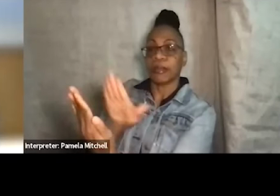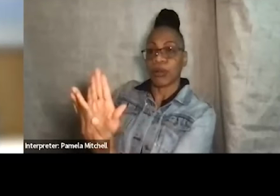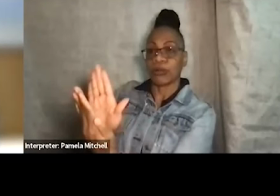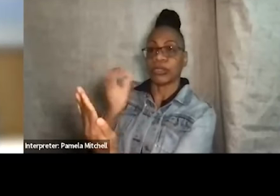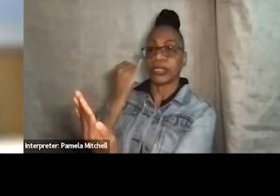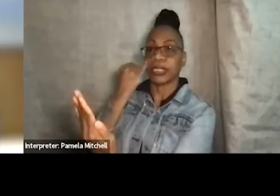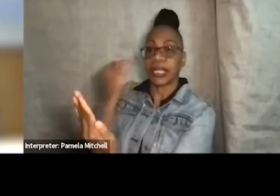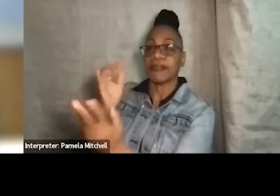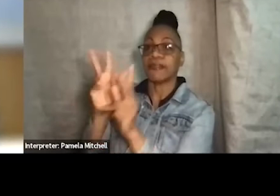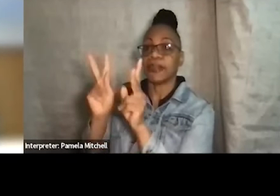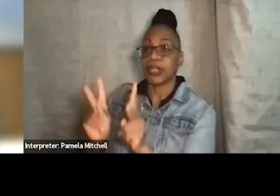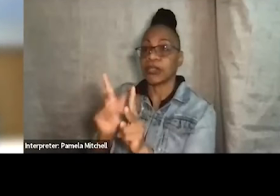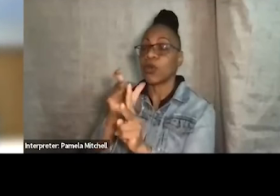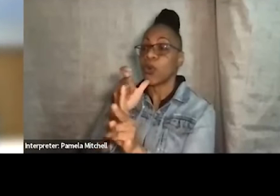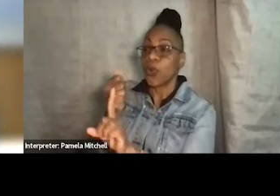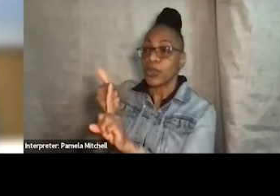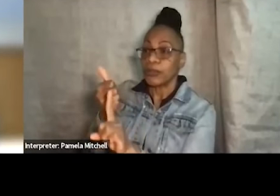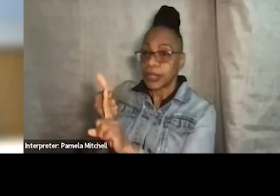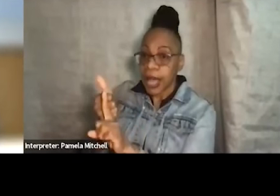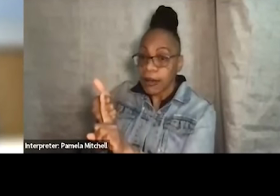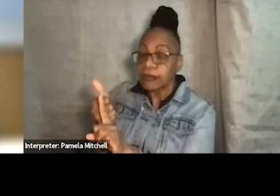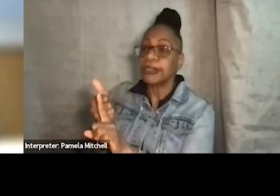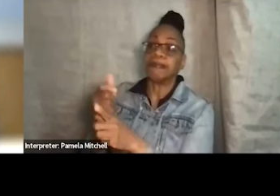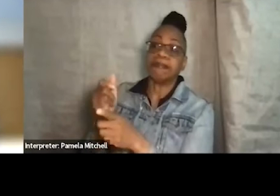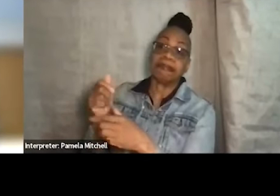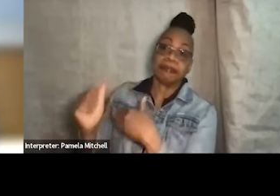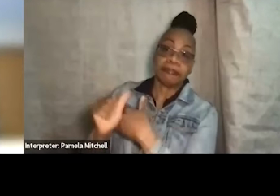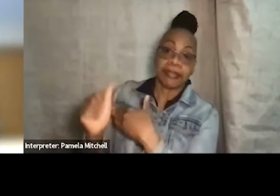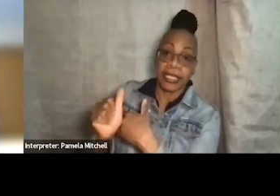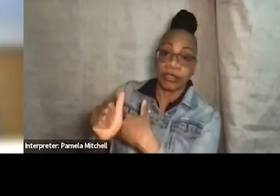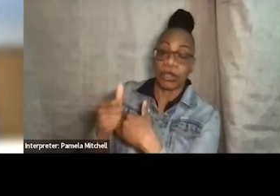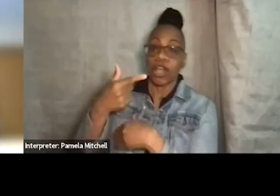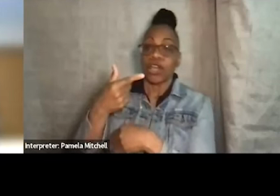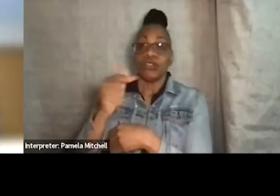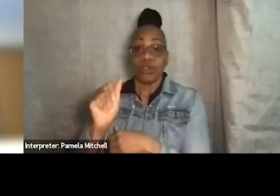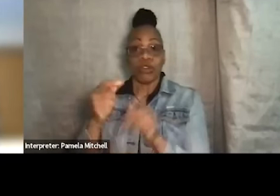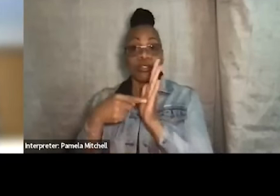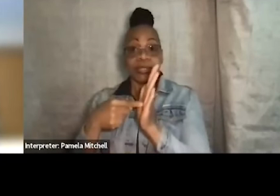at imminent risk to themselves or others. In Georgia, like most states,